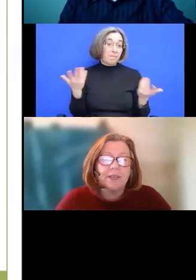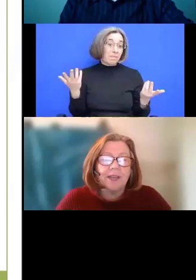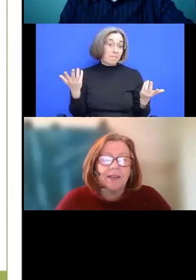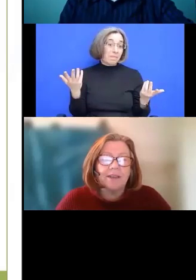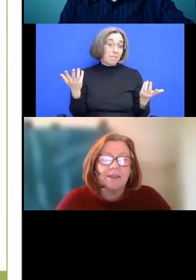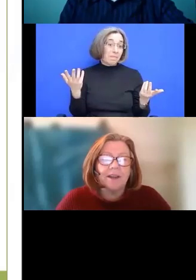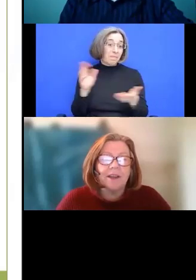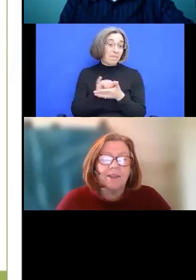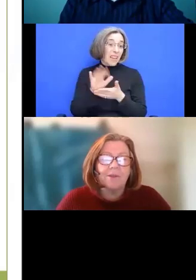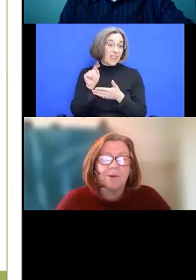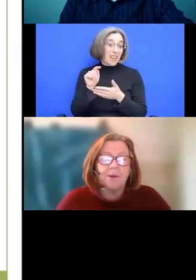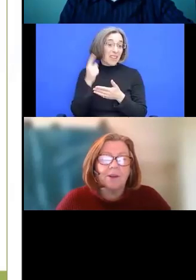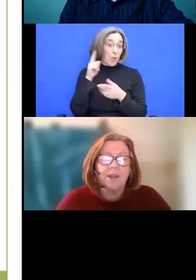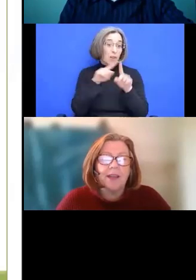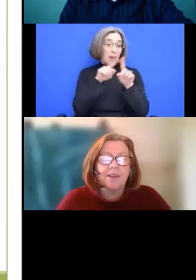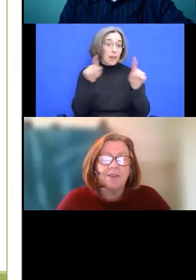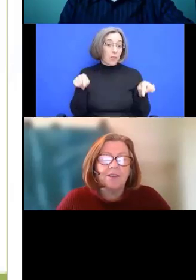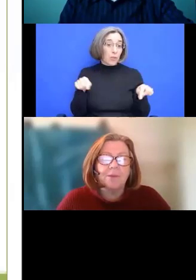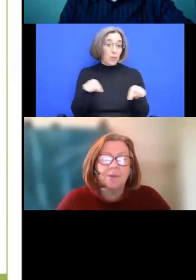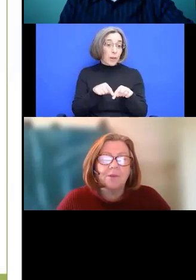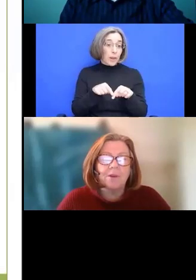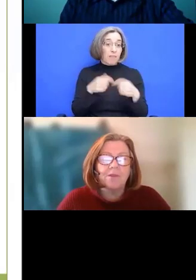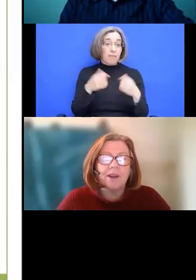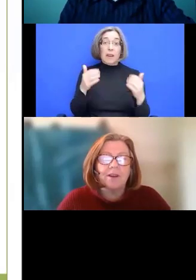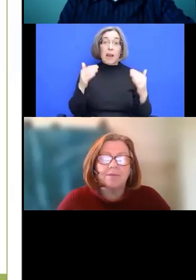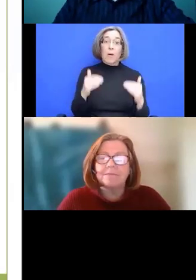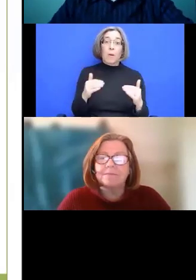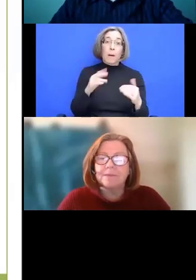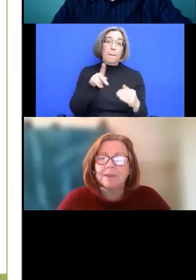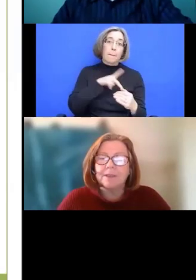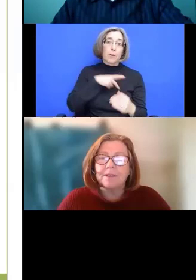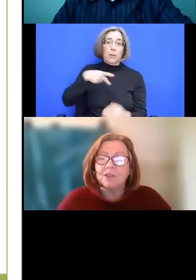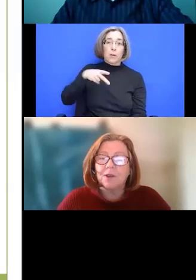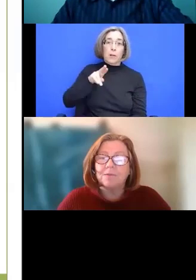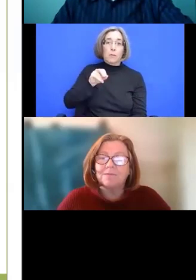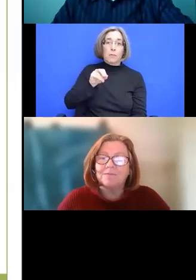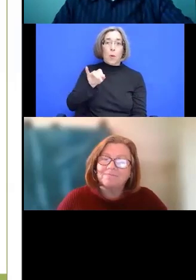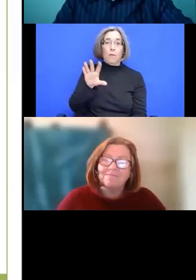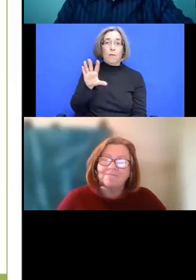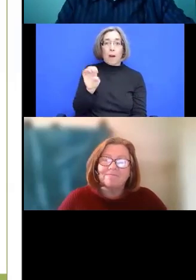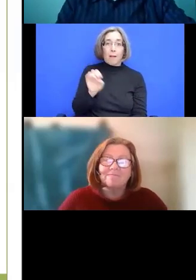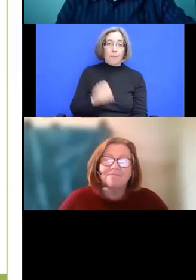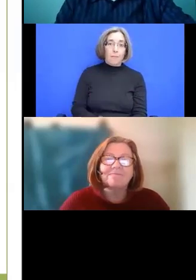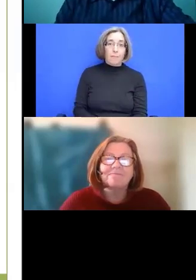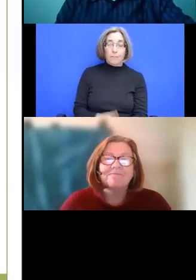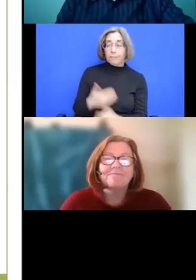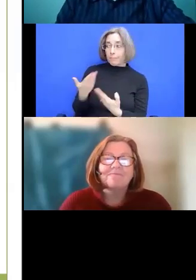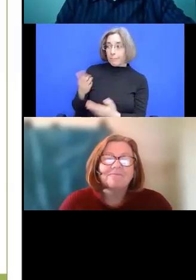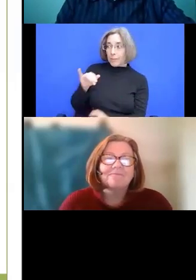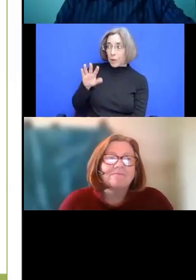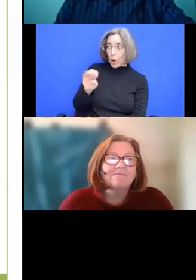And I think we're going to head into personal profile. Joe? Joe Schumaker: Thank you, Scarlett.